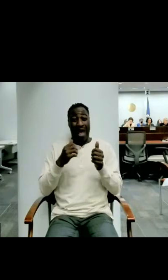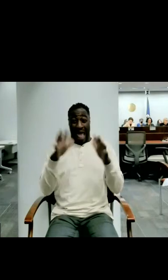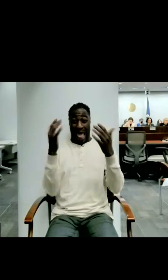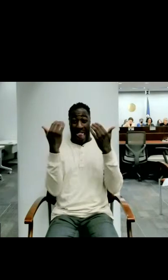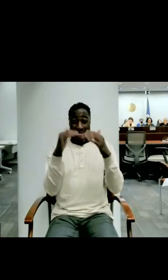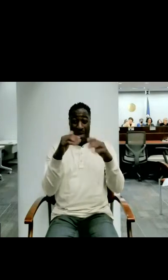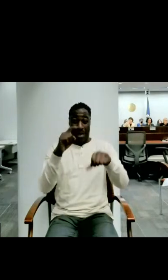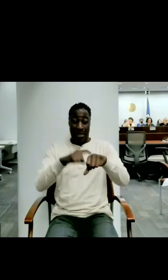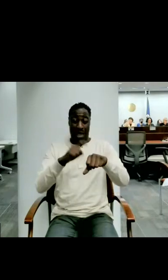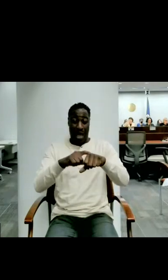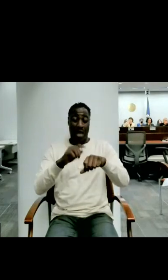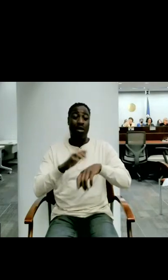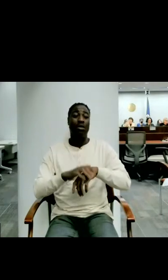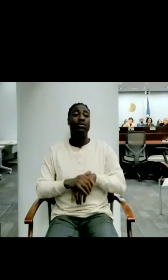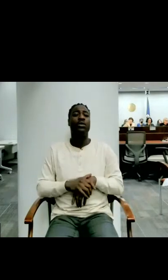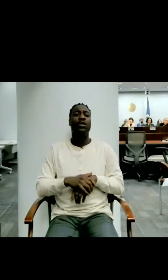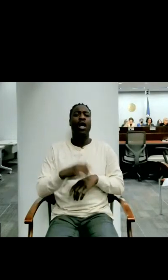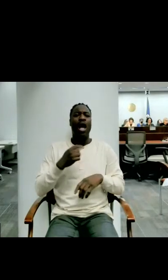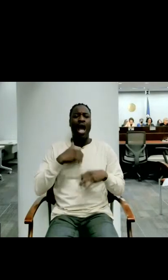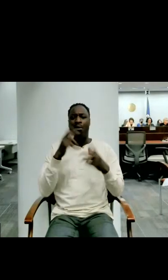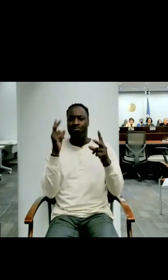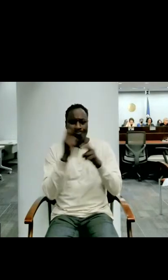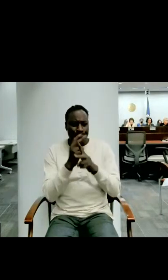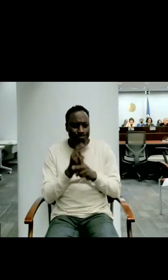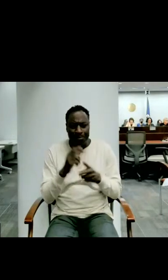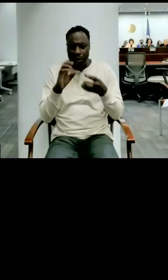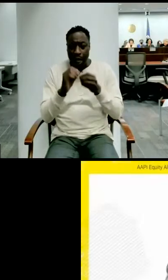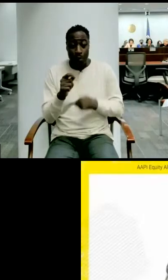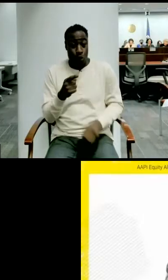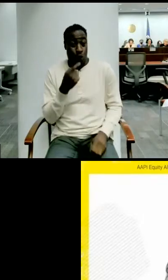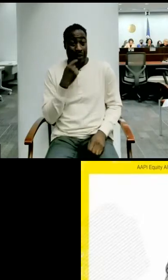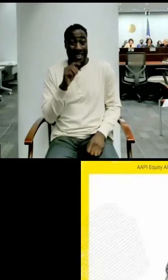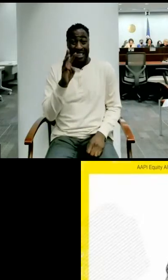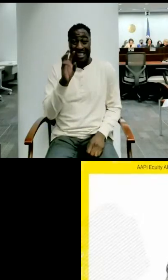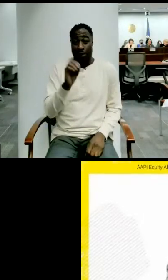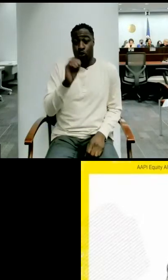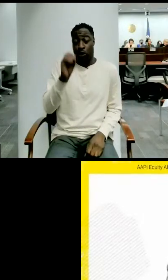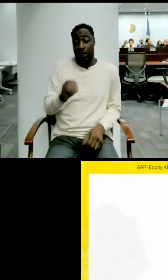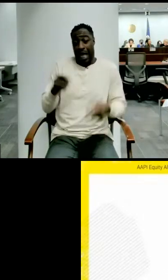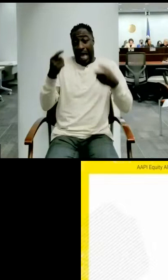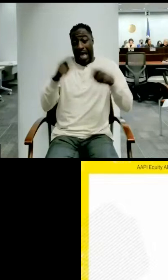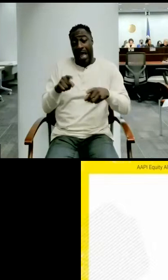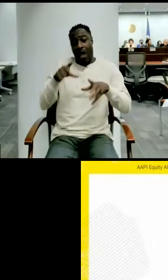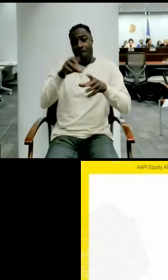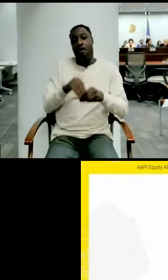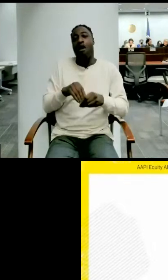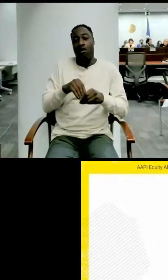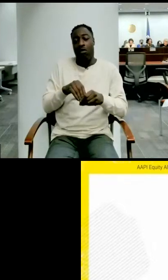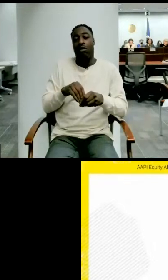just sort of running the numbers on you said 6% of the incidents involved um the